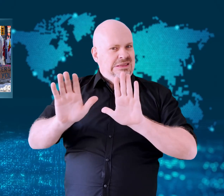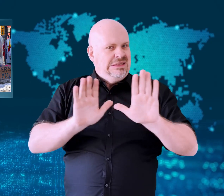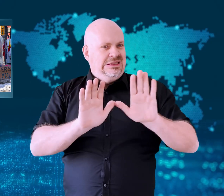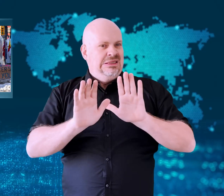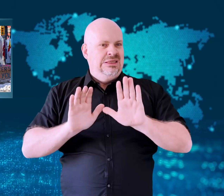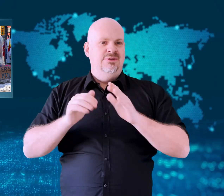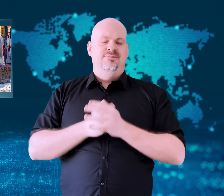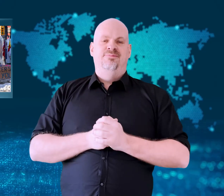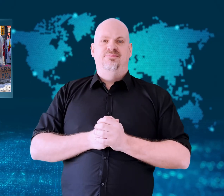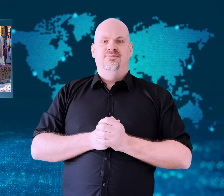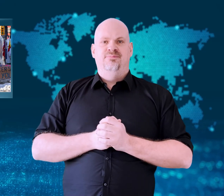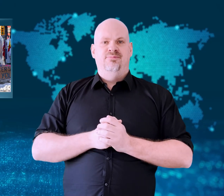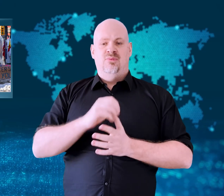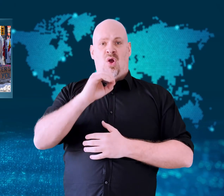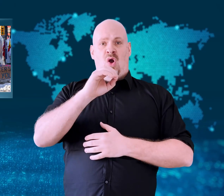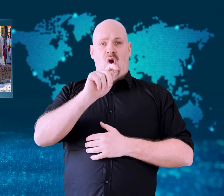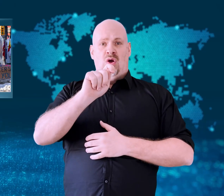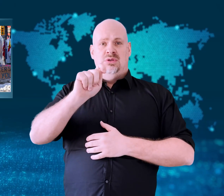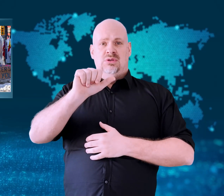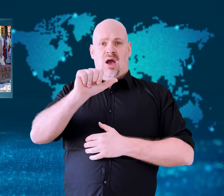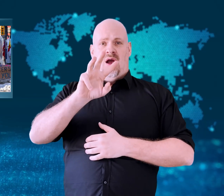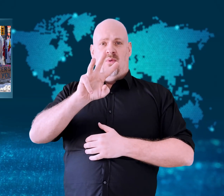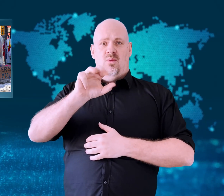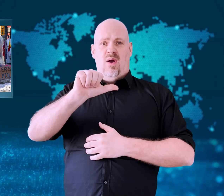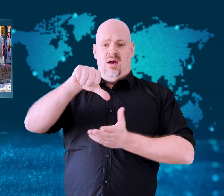their own agenda.